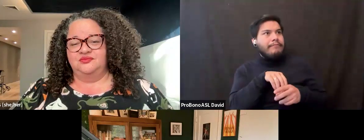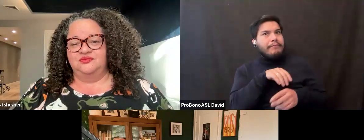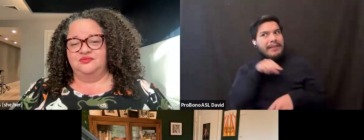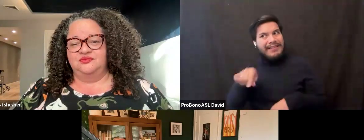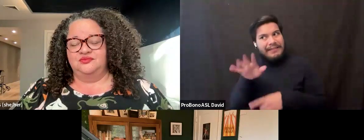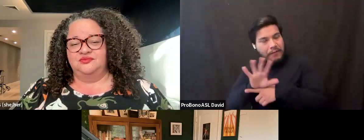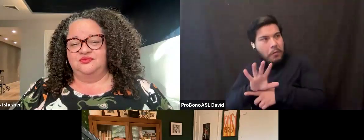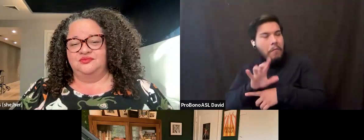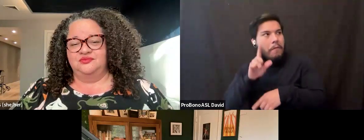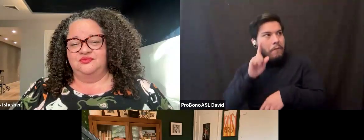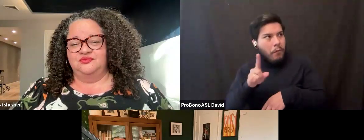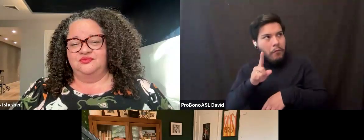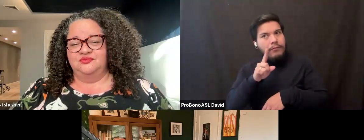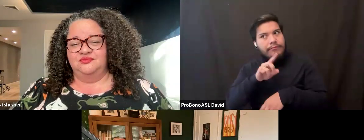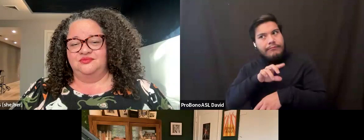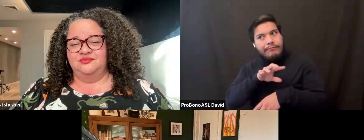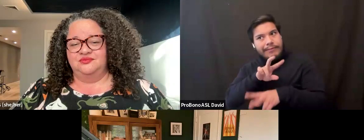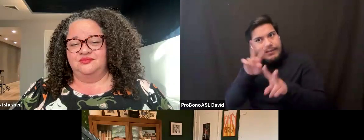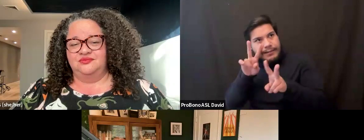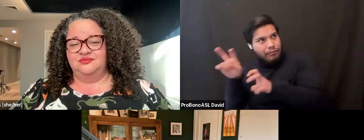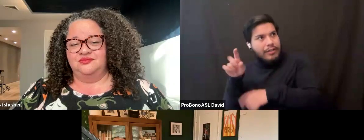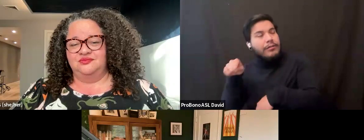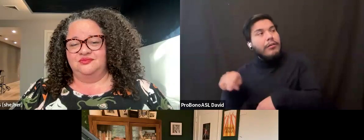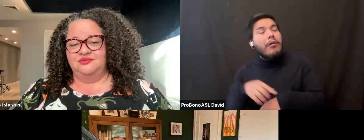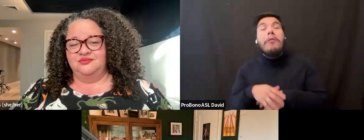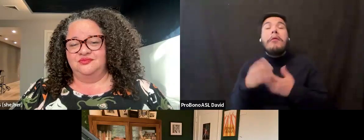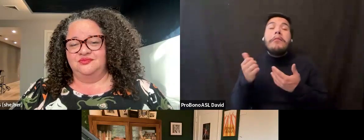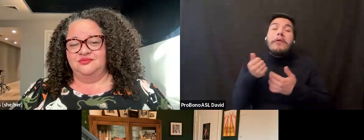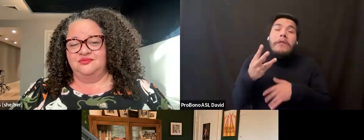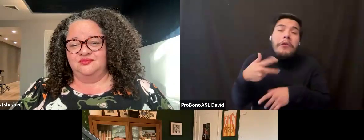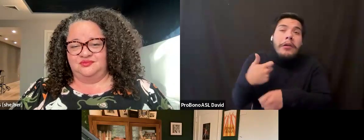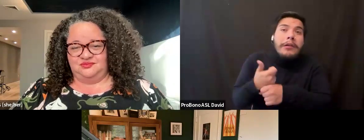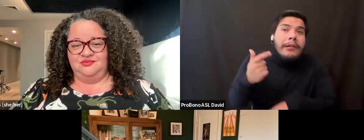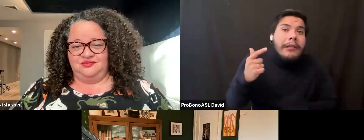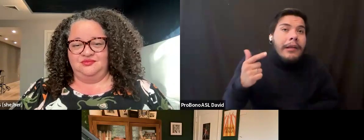it became maybe even a couple of years after that, it became, are you up for being the subject